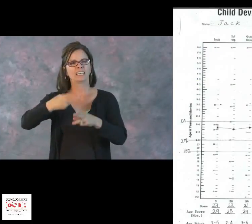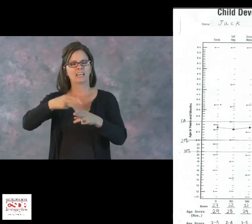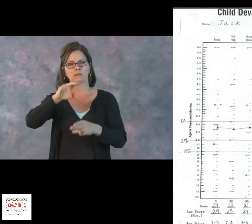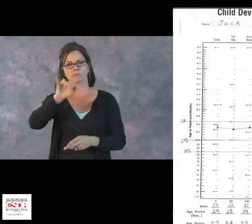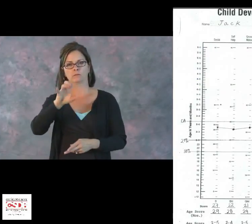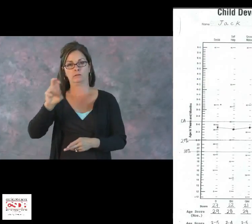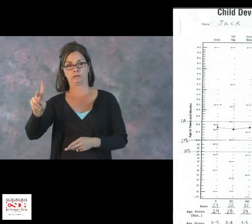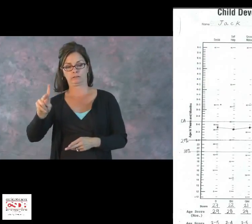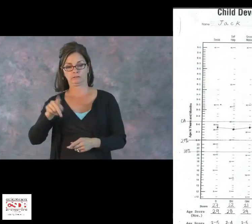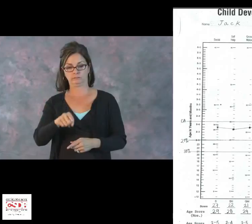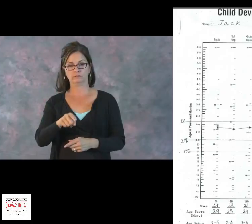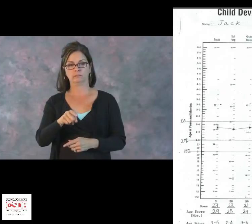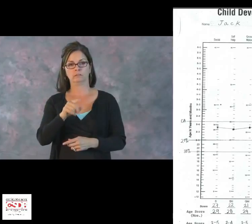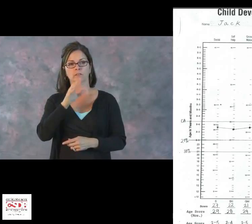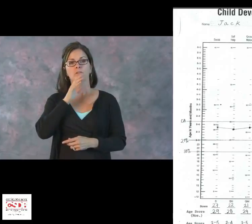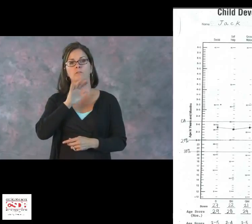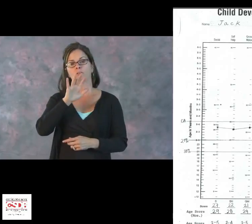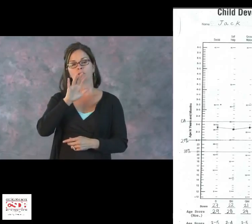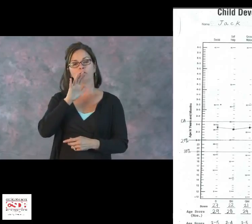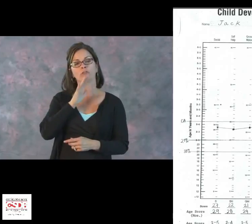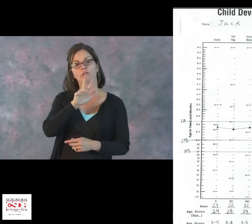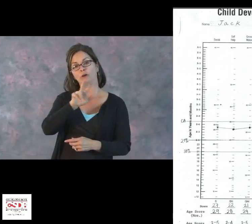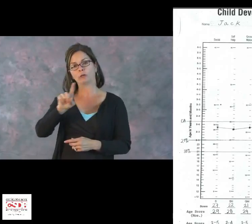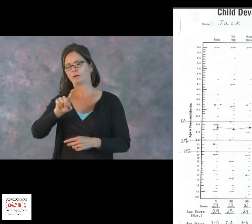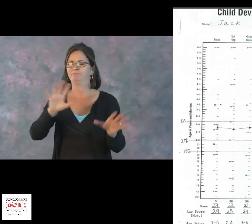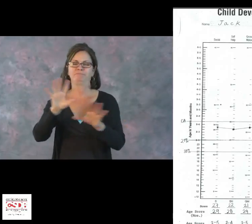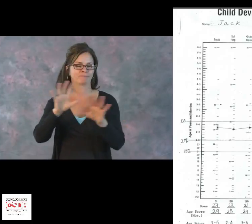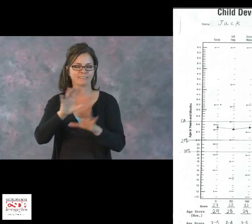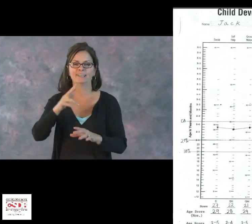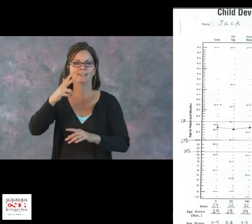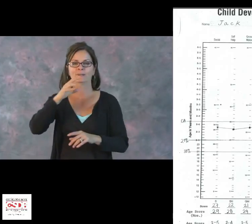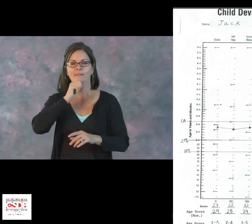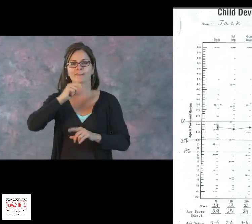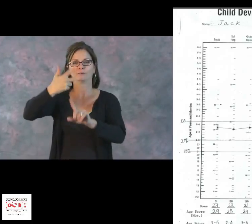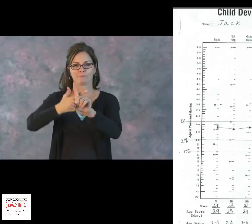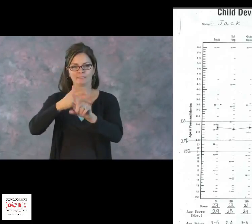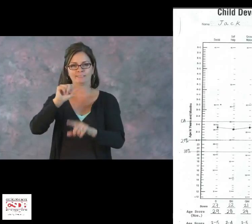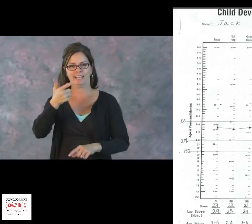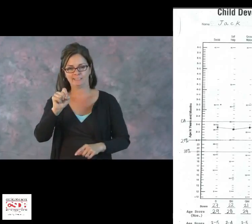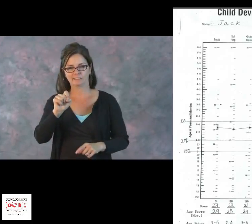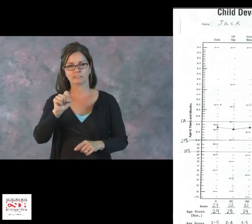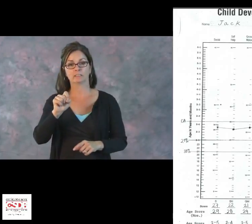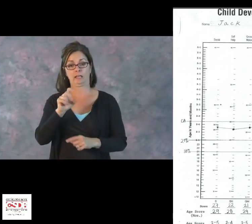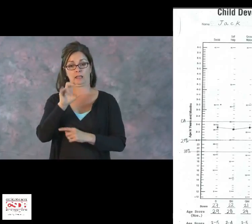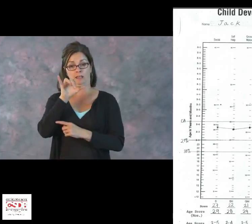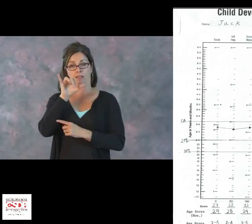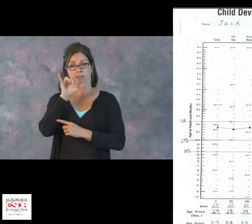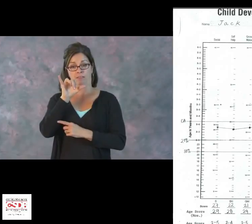He is 31 months of age, and these are the results